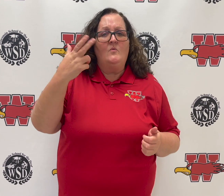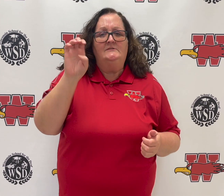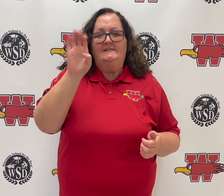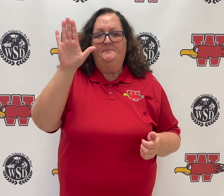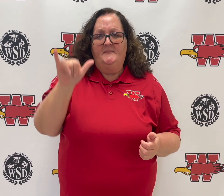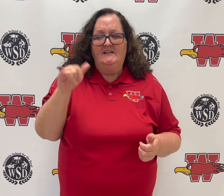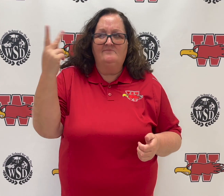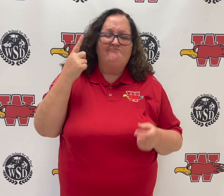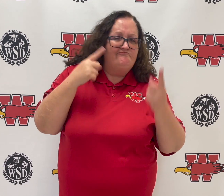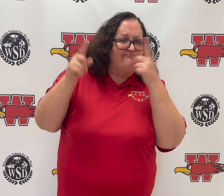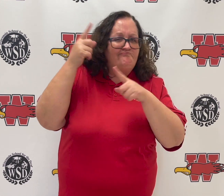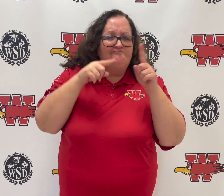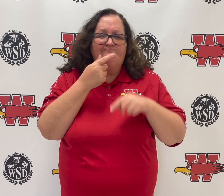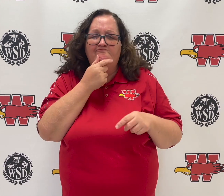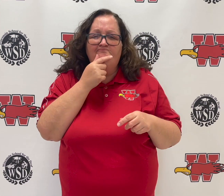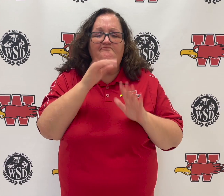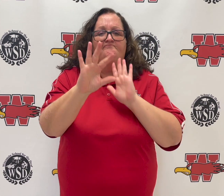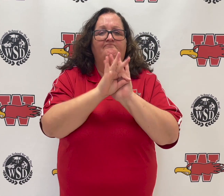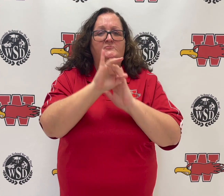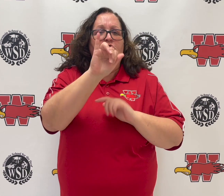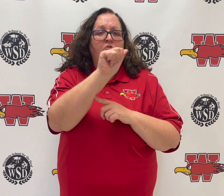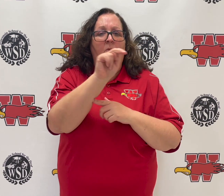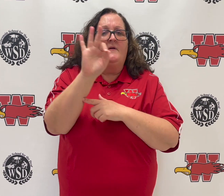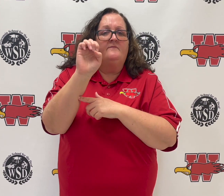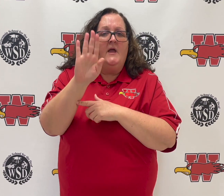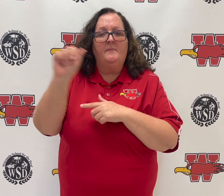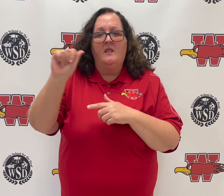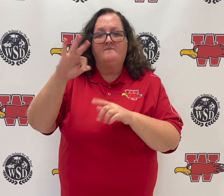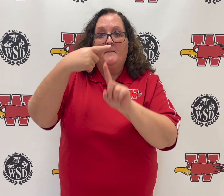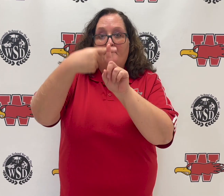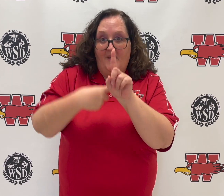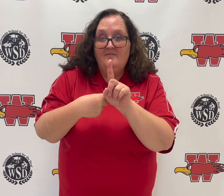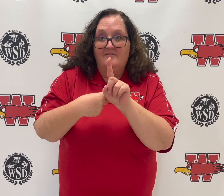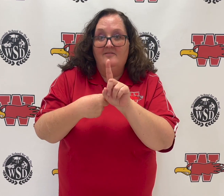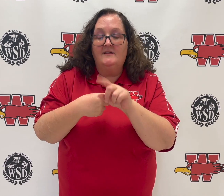Matthew Eby, and we came to an agreement to choose a January and February Athlete of the Month.